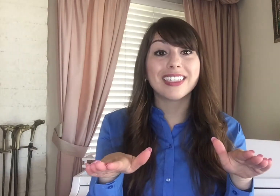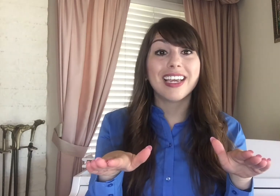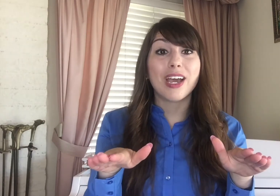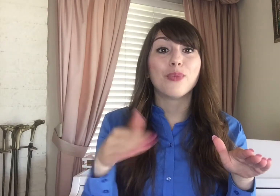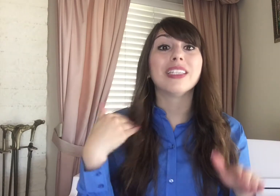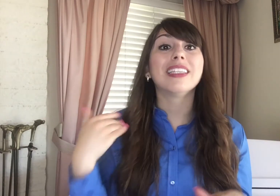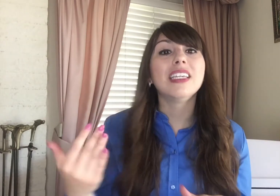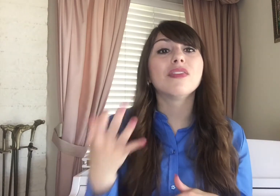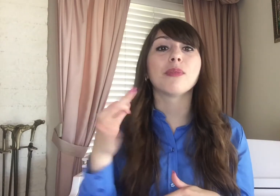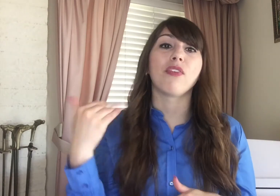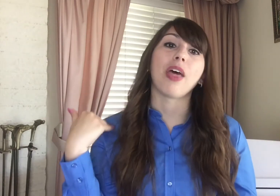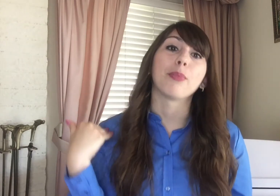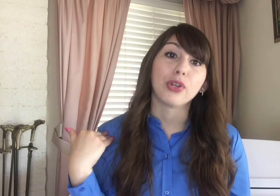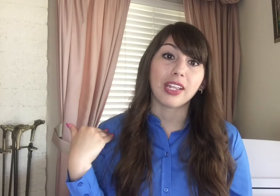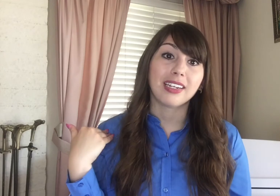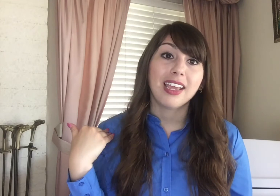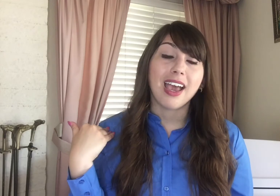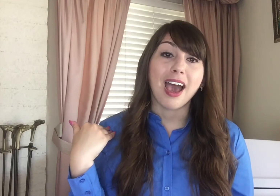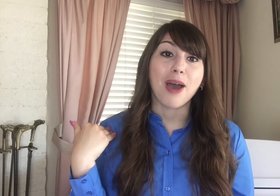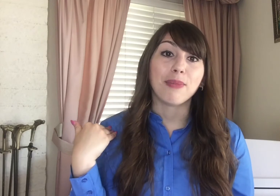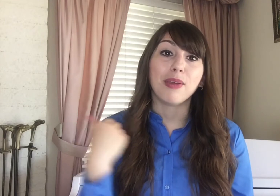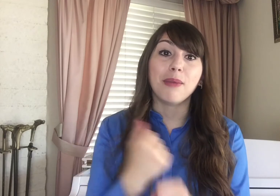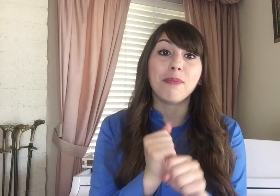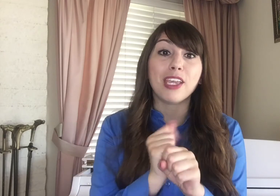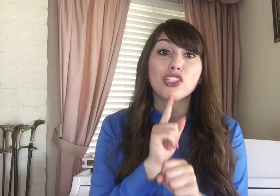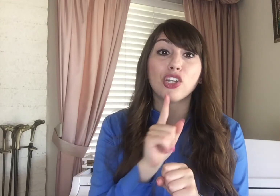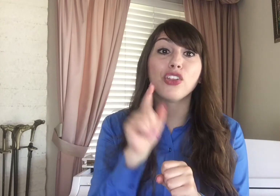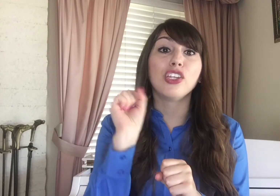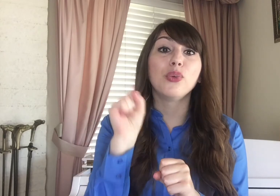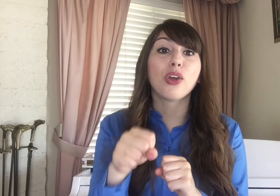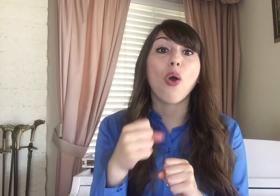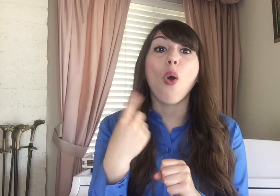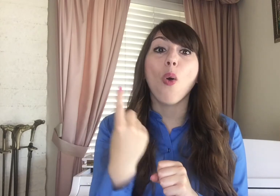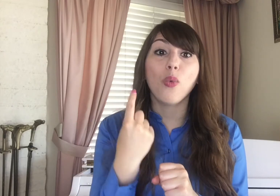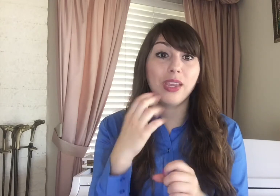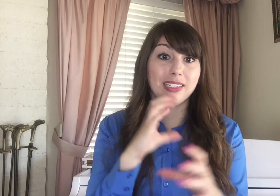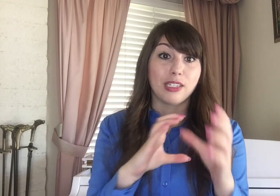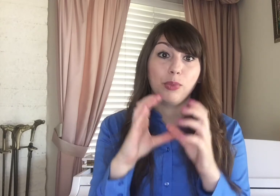relieves them of that burden, it makes sure that you can always communicate